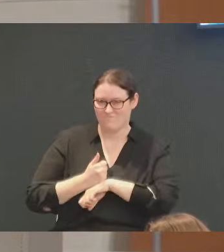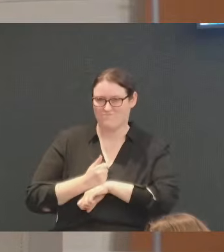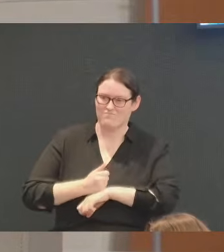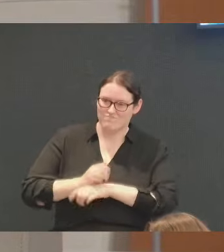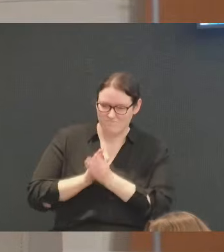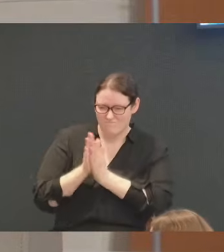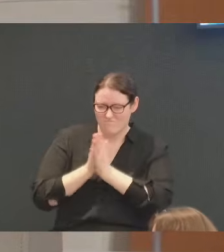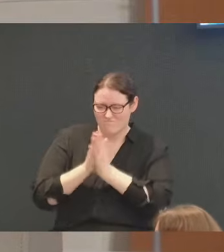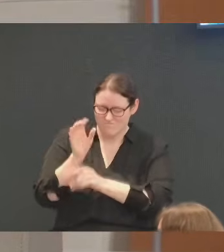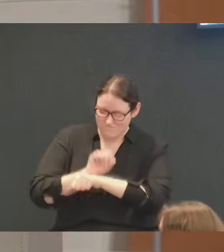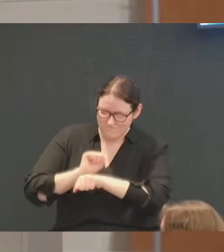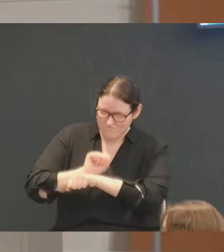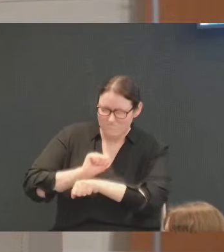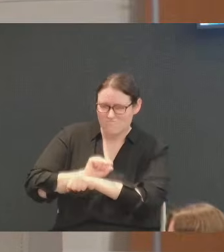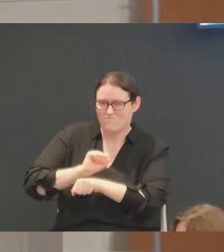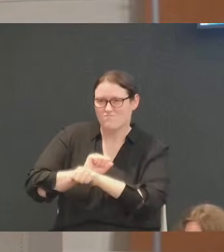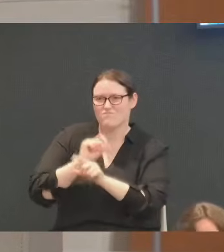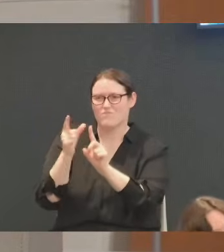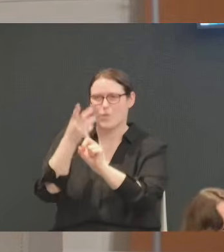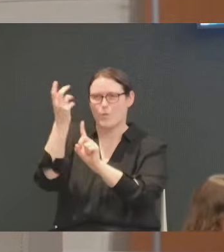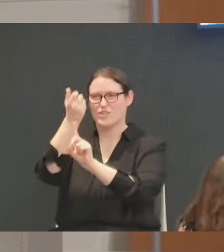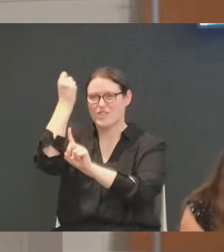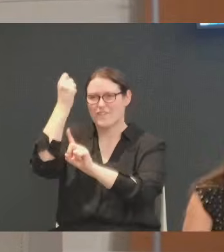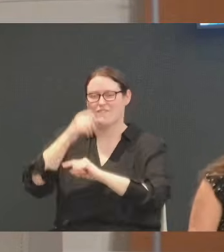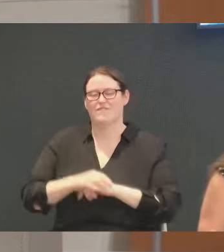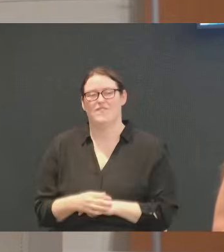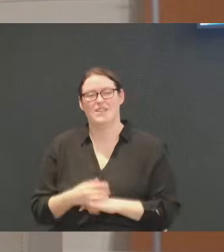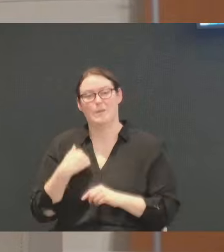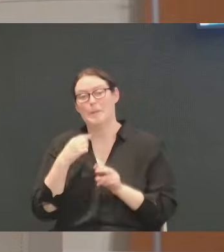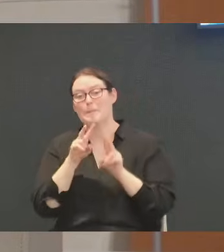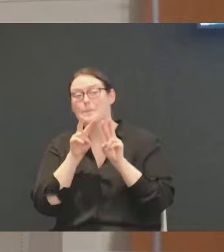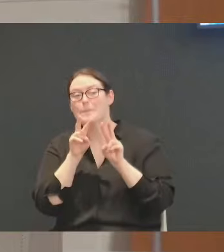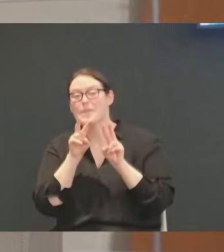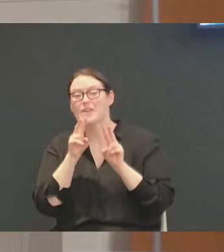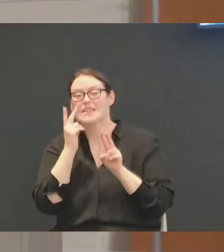on the right track to achieve your goals. Um, I'll look forward to seeing you in Norwood. Uh,